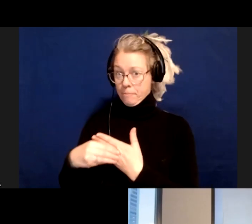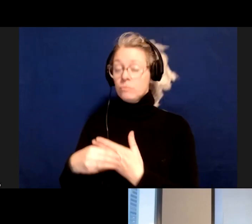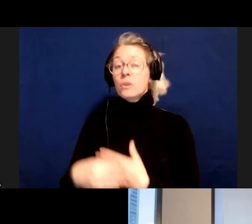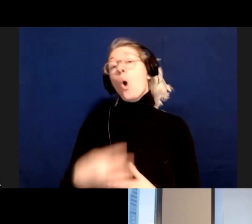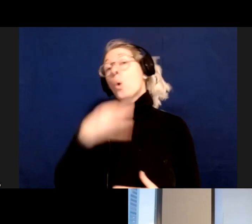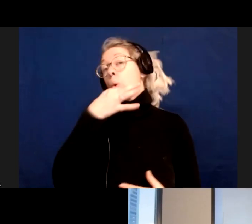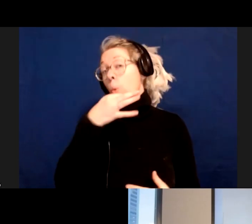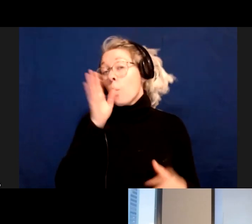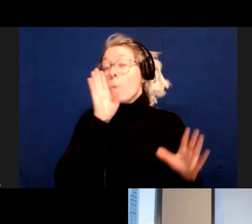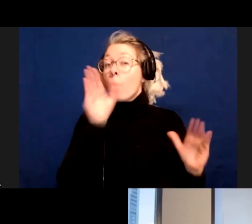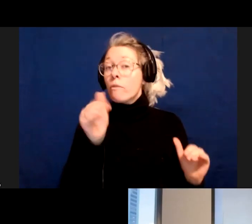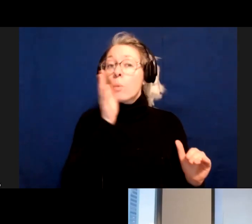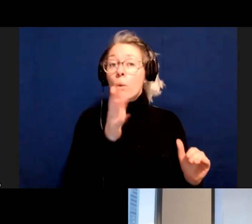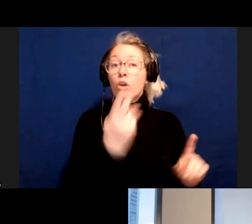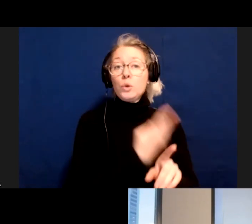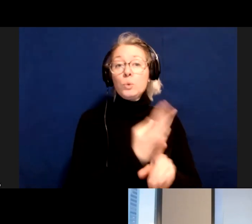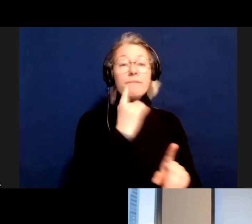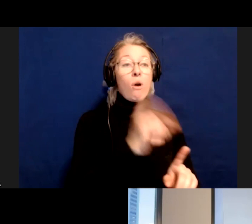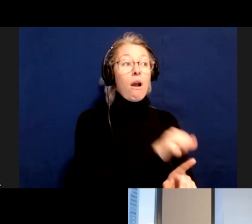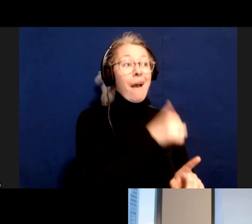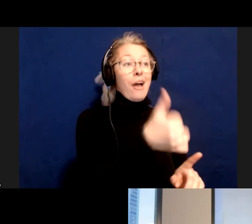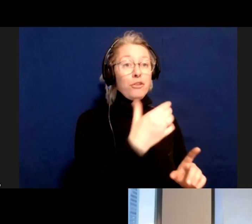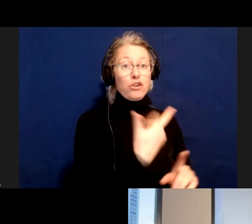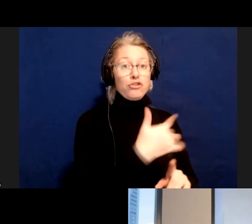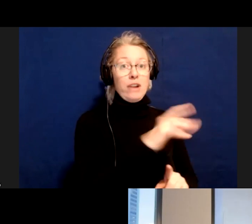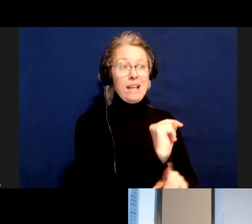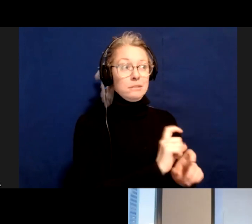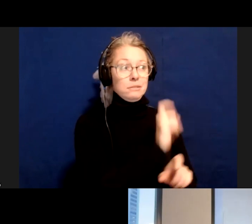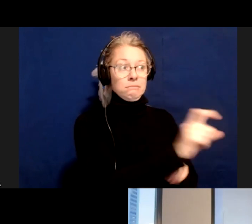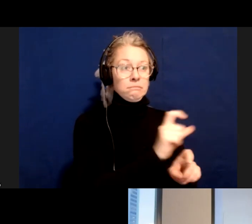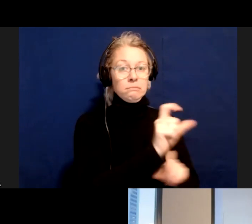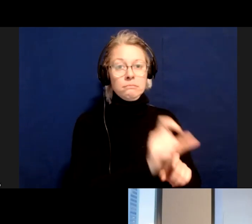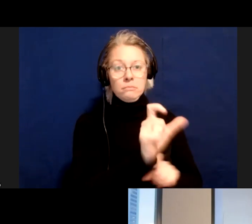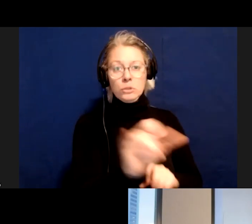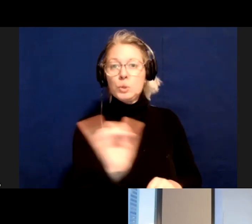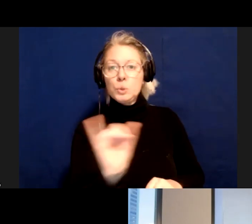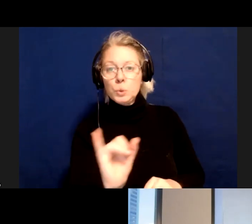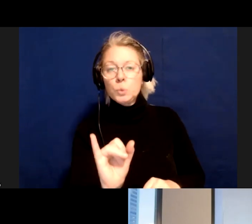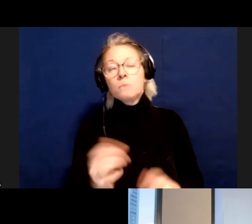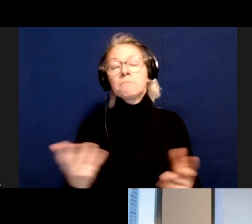assessors to really understand the response to specific criteria. So we're conscious of